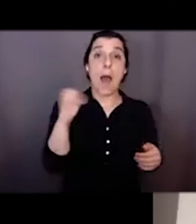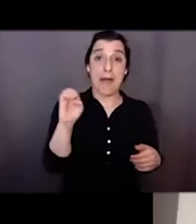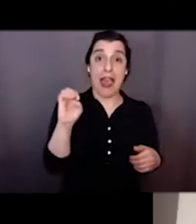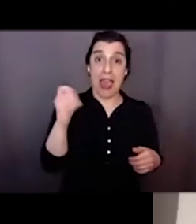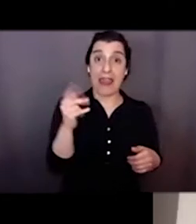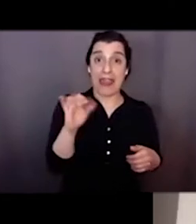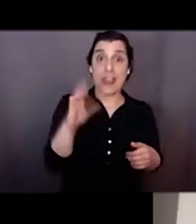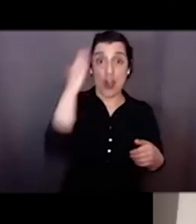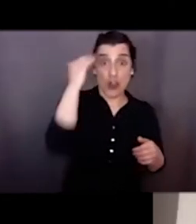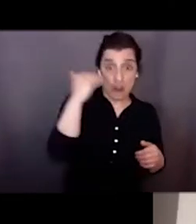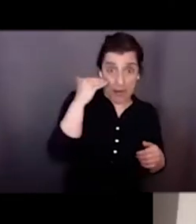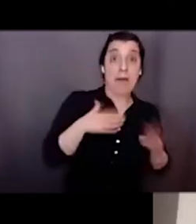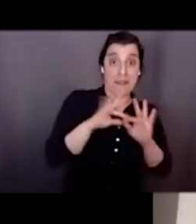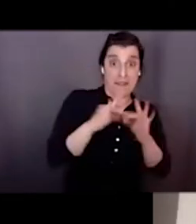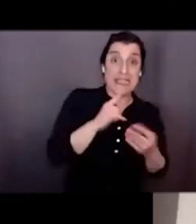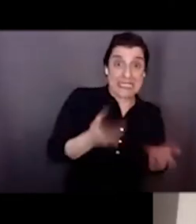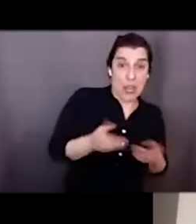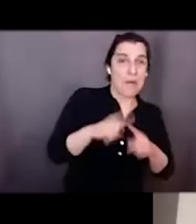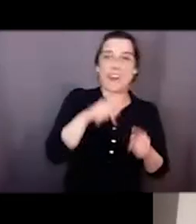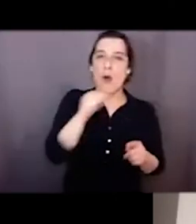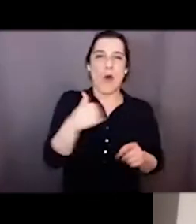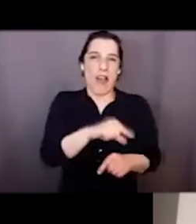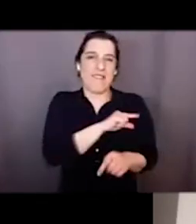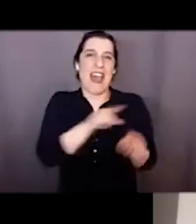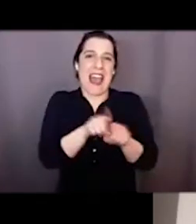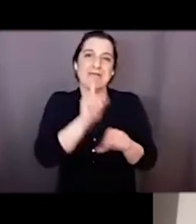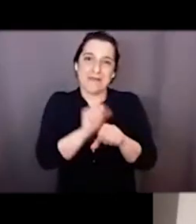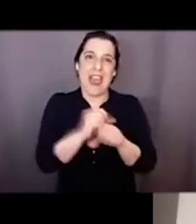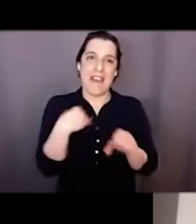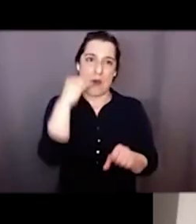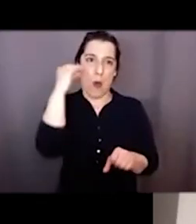I don't qualify as like having a home in the country and it's been a little